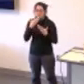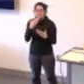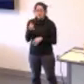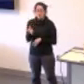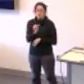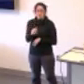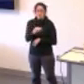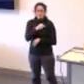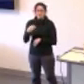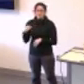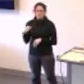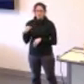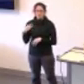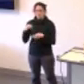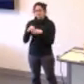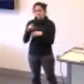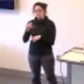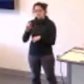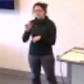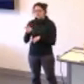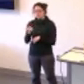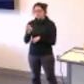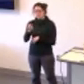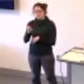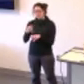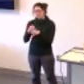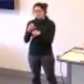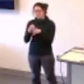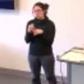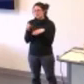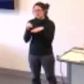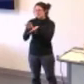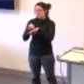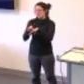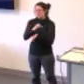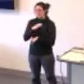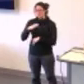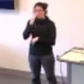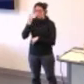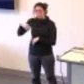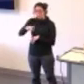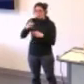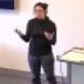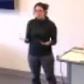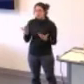of the Longmore Institute Advisory Council. Please give a shout-out if you're here. Let people know who you are.